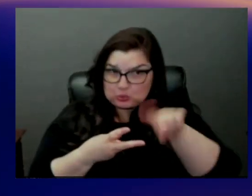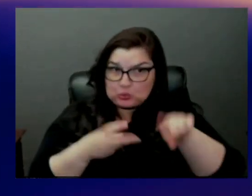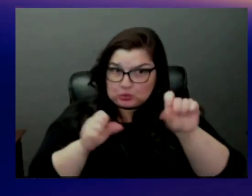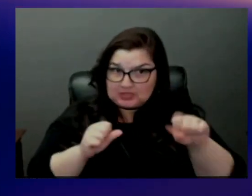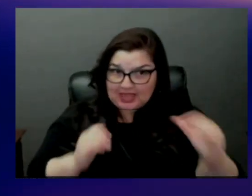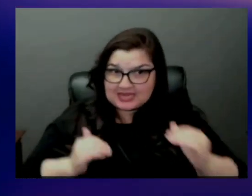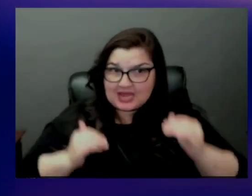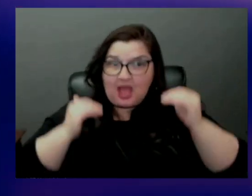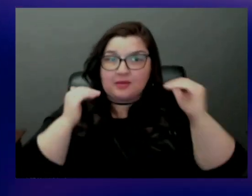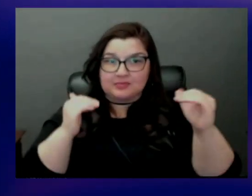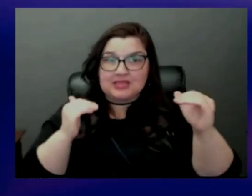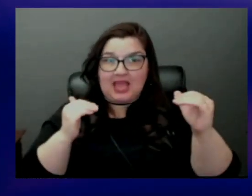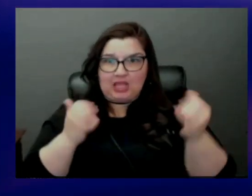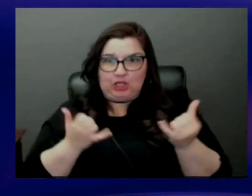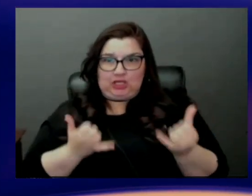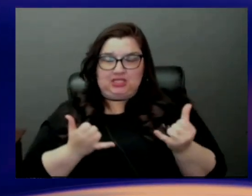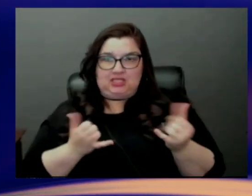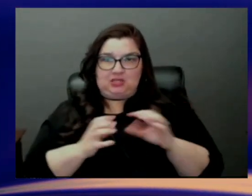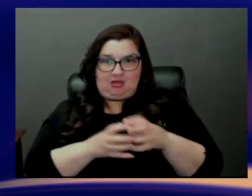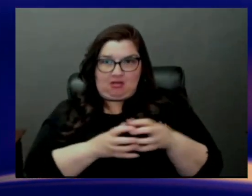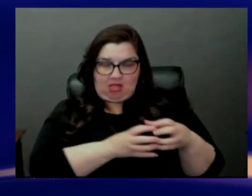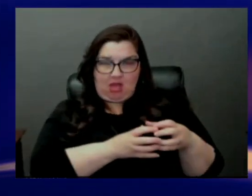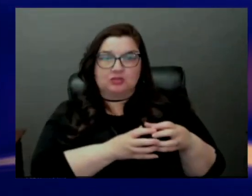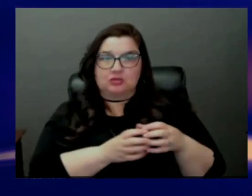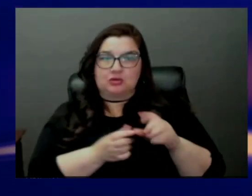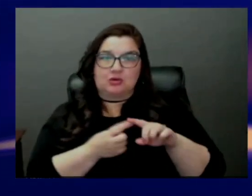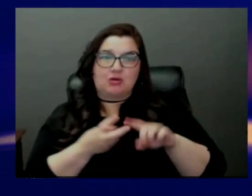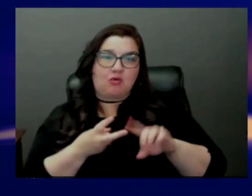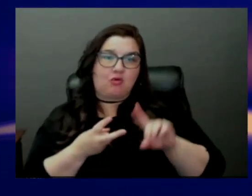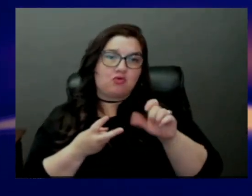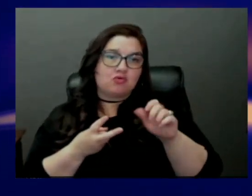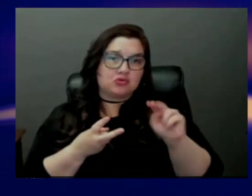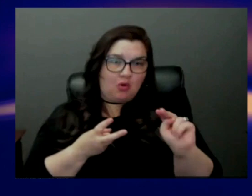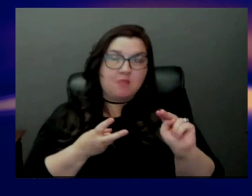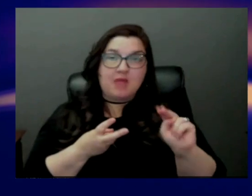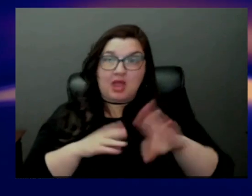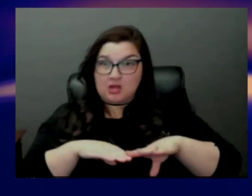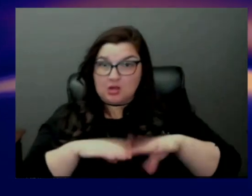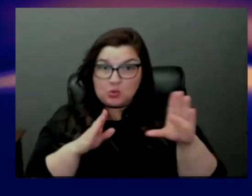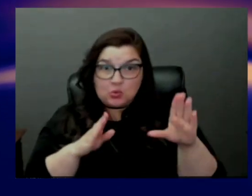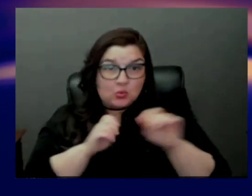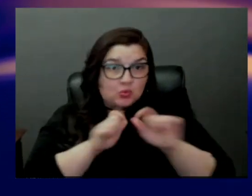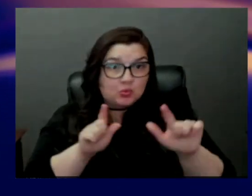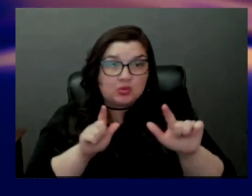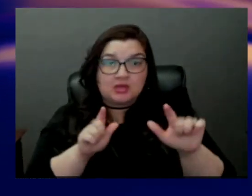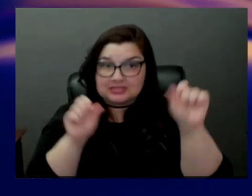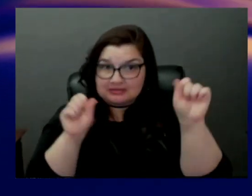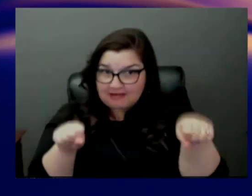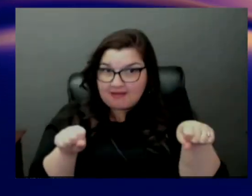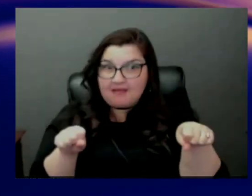or domains to OpenSearch 1.2 or you can launch a new OpenSearch 1.2 domain and play around with it